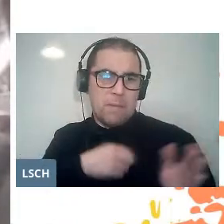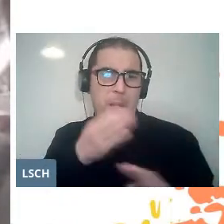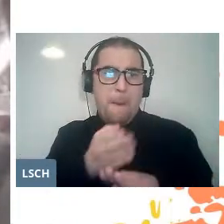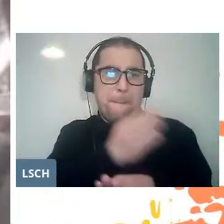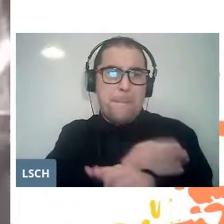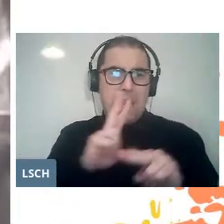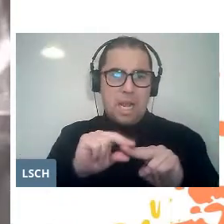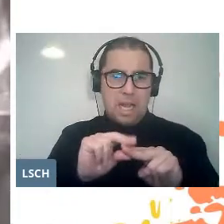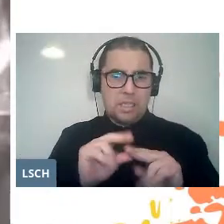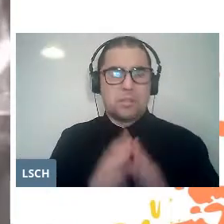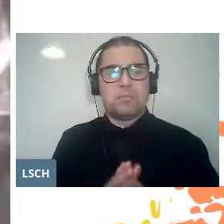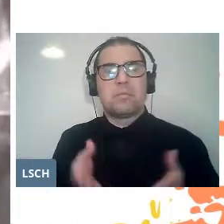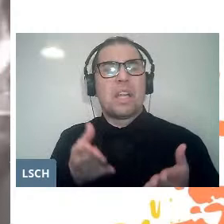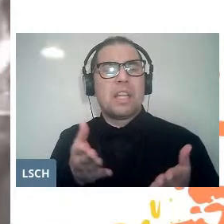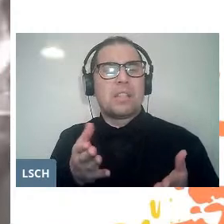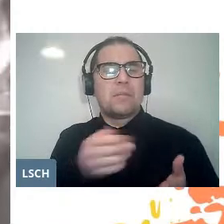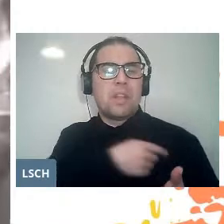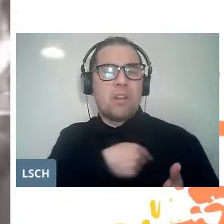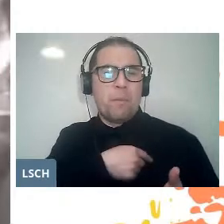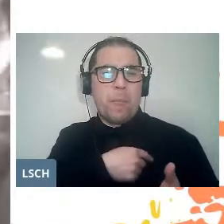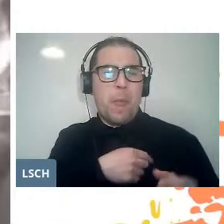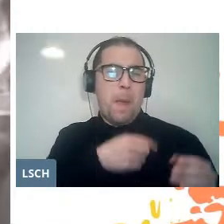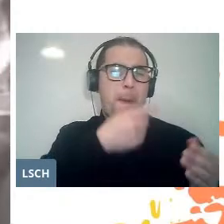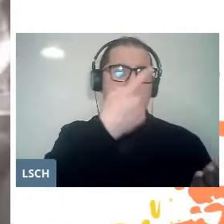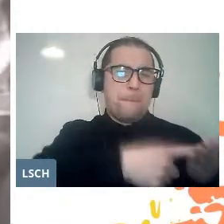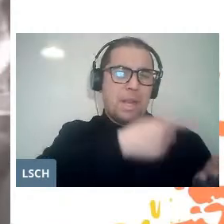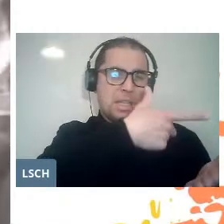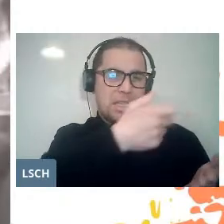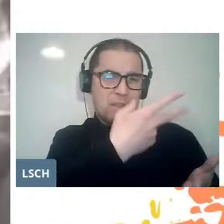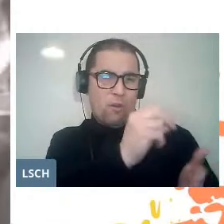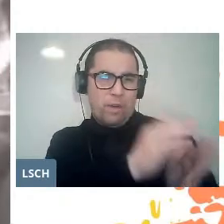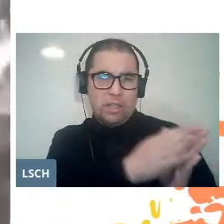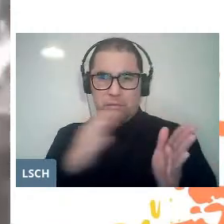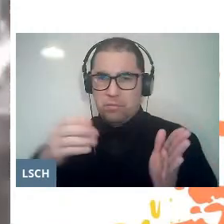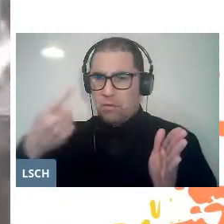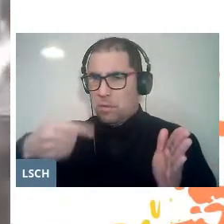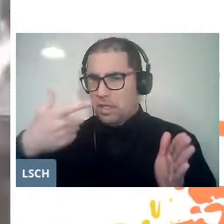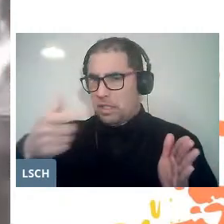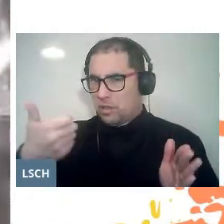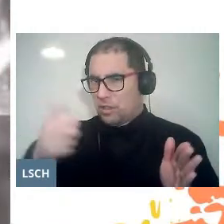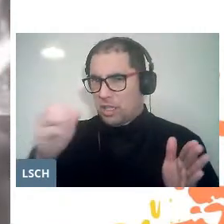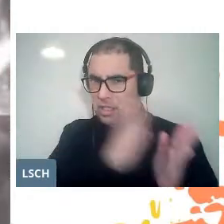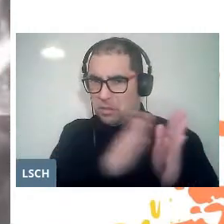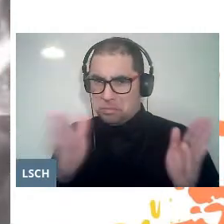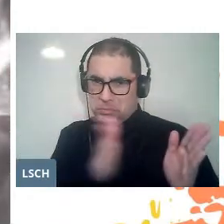which develops between 1720 to 1760 approximately.